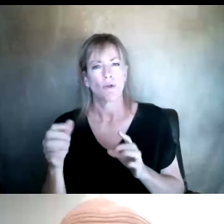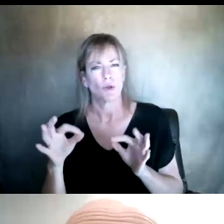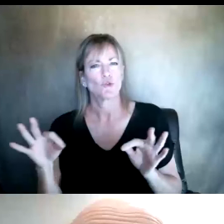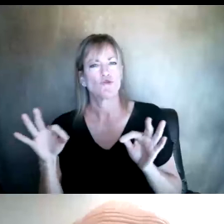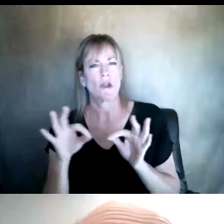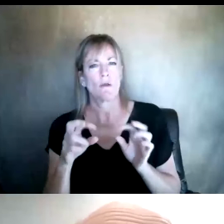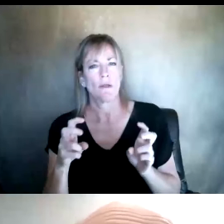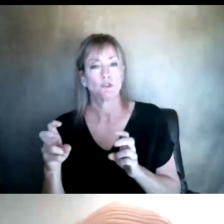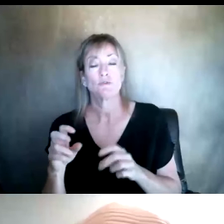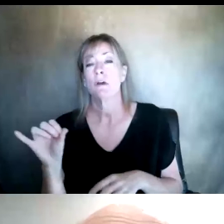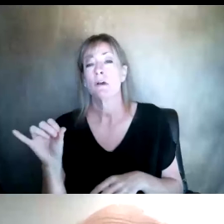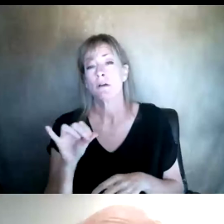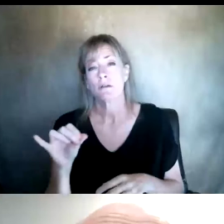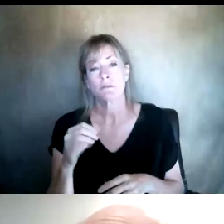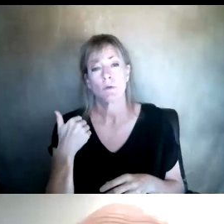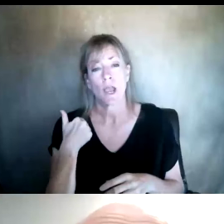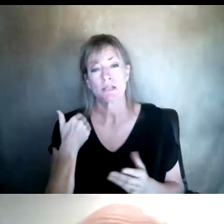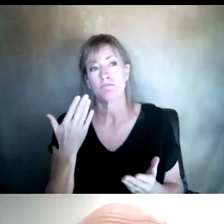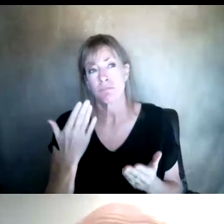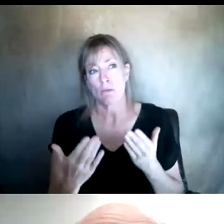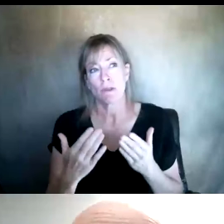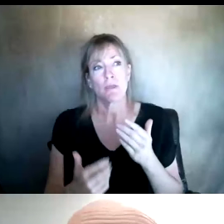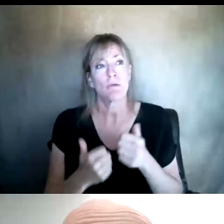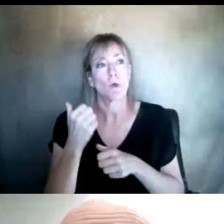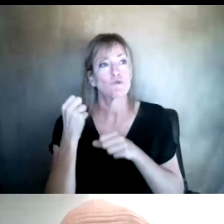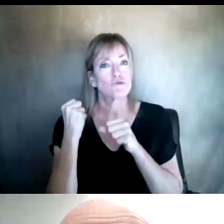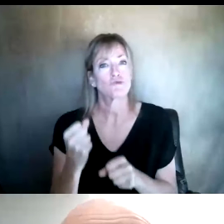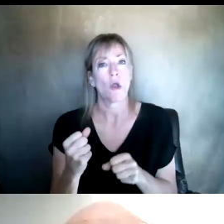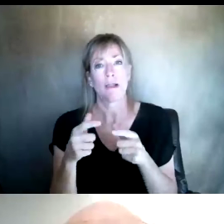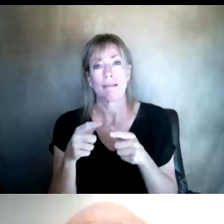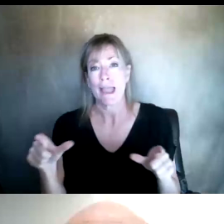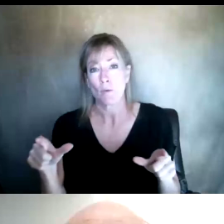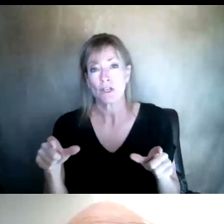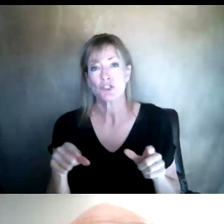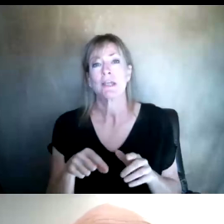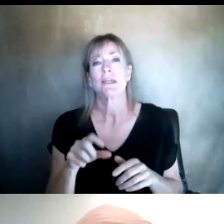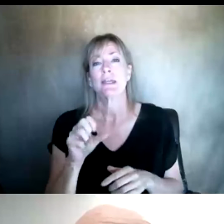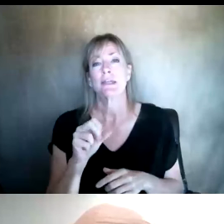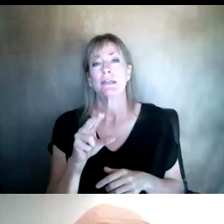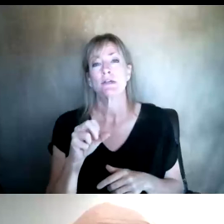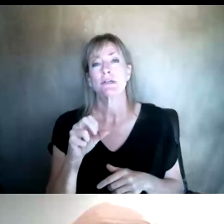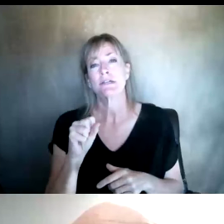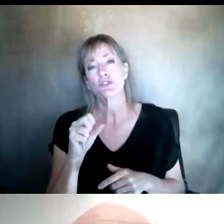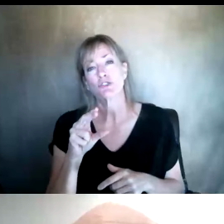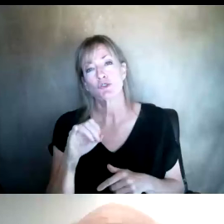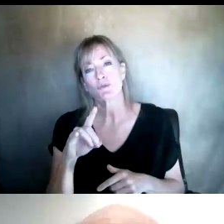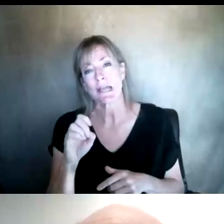IT ALSO HAS THE STRONGEST LANGUAGE AROUND SUICIDE PREVENTION